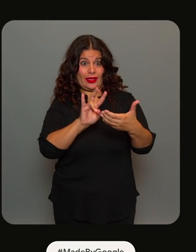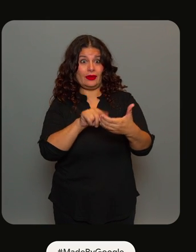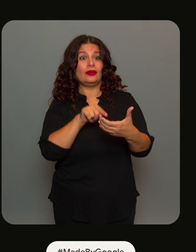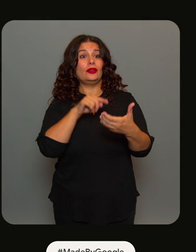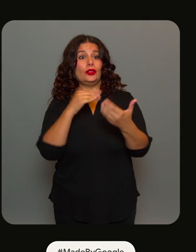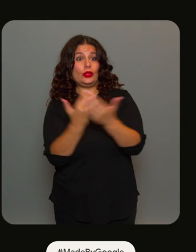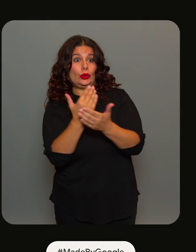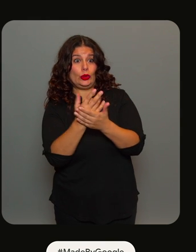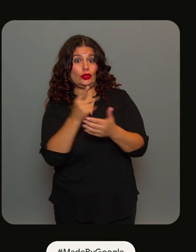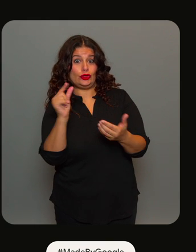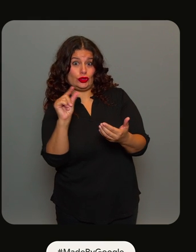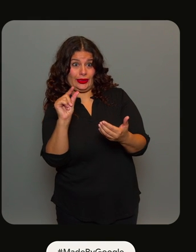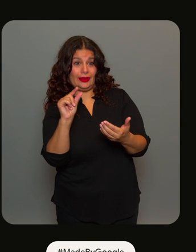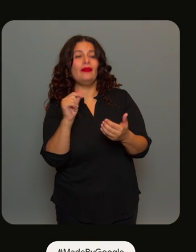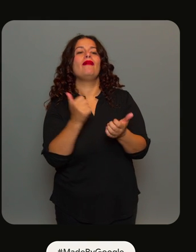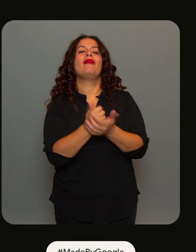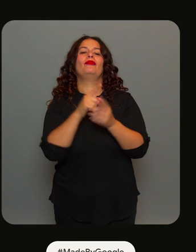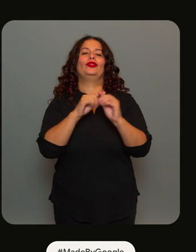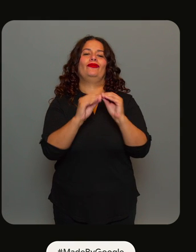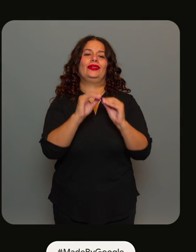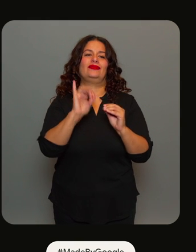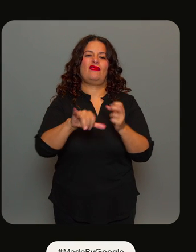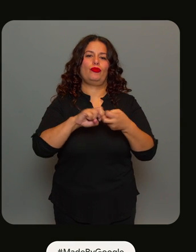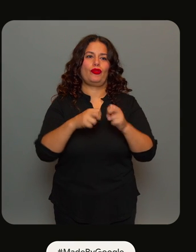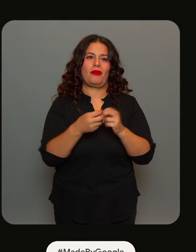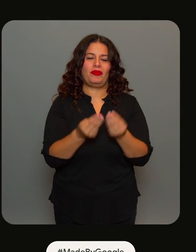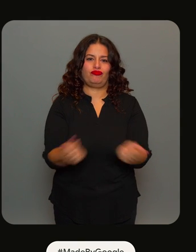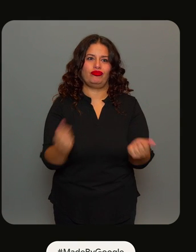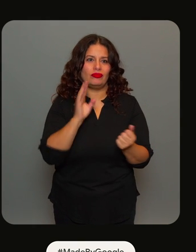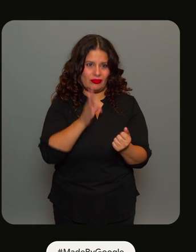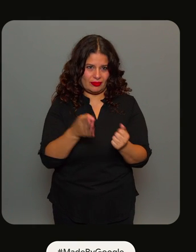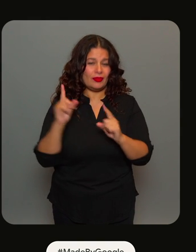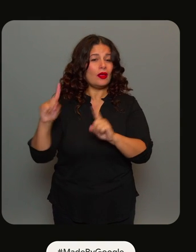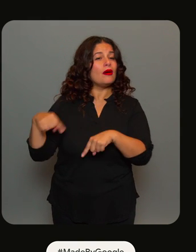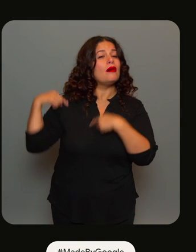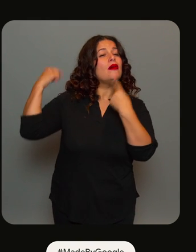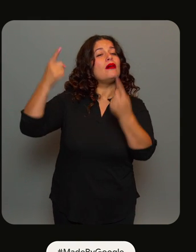So it's easier than ever to take crisper, sharper images, no